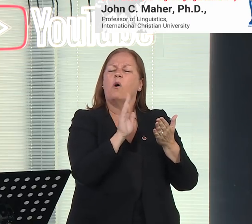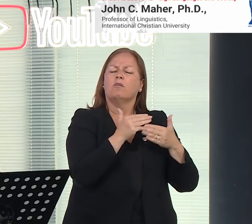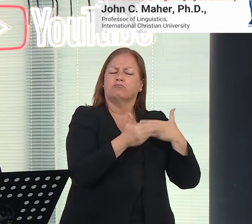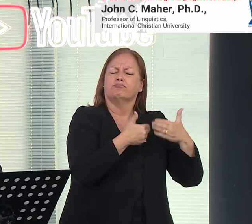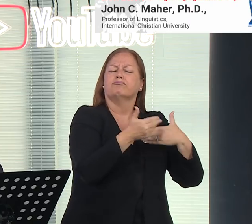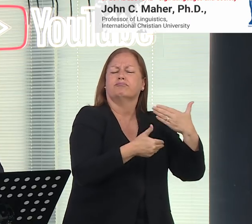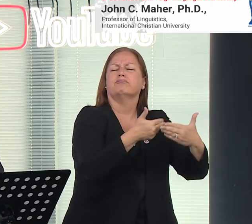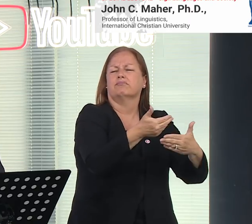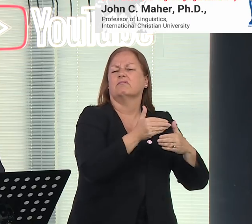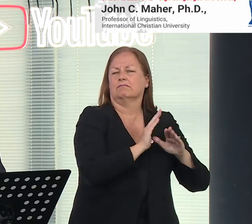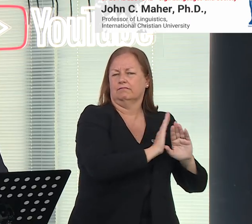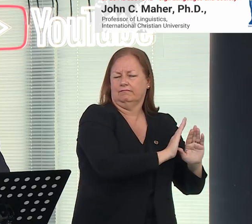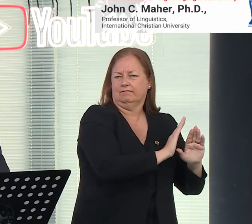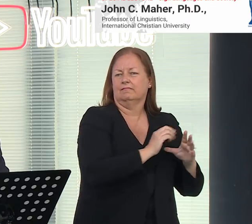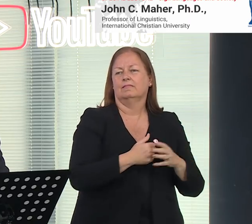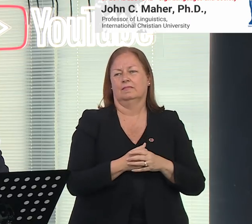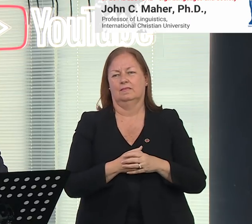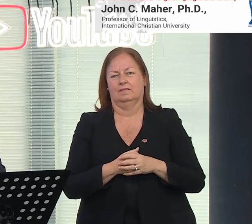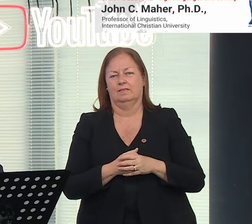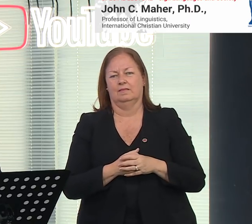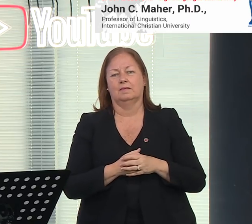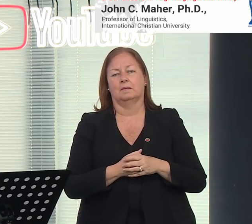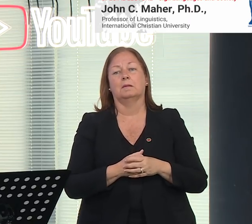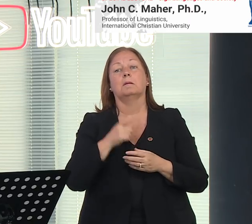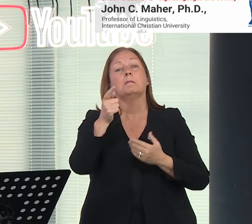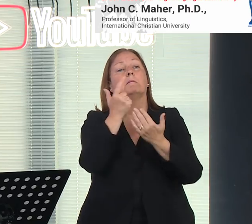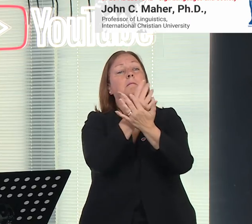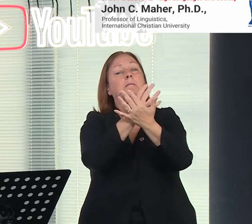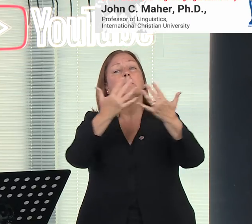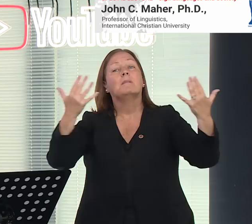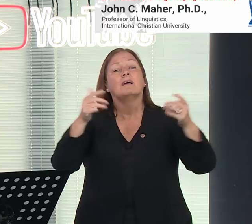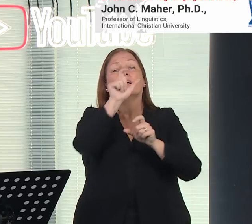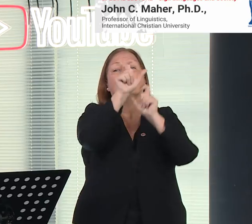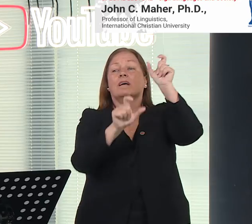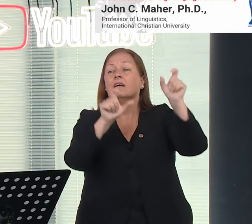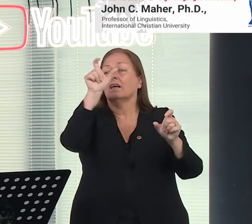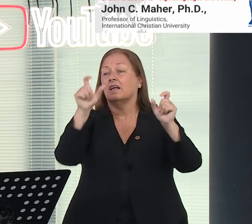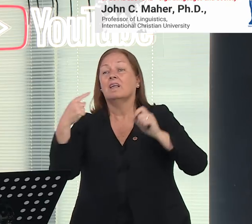British sign language, I cannot sign in BSL. Language is a living thing.